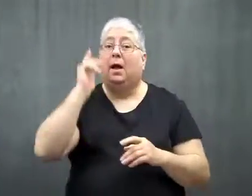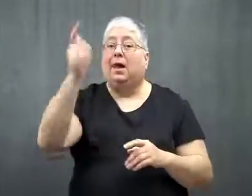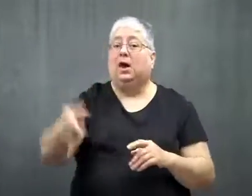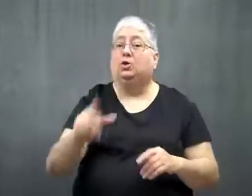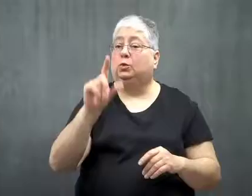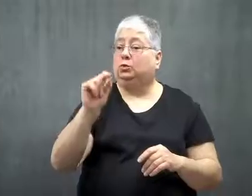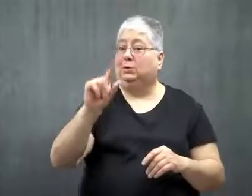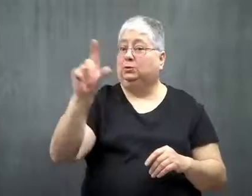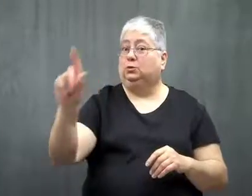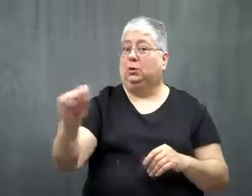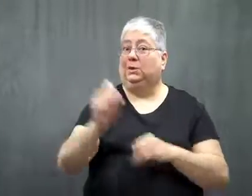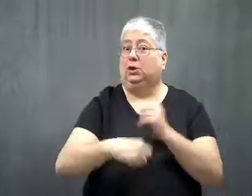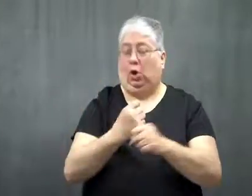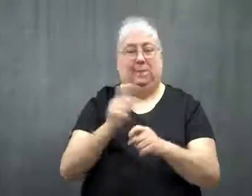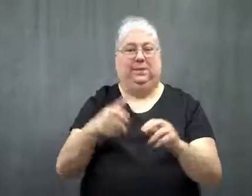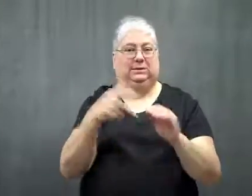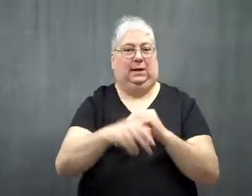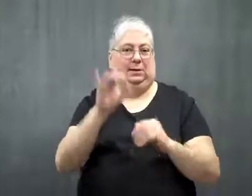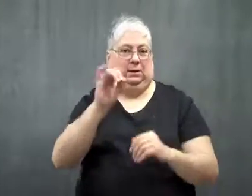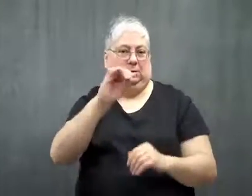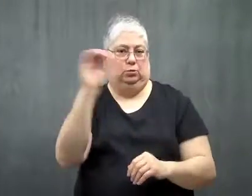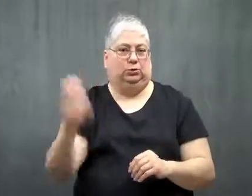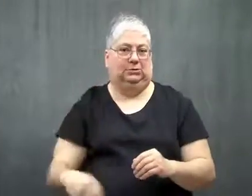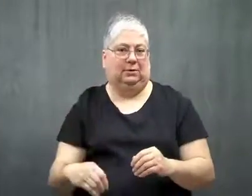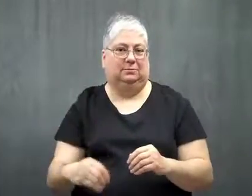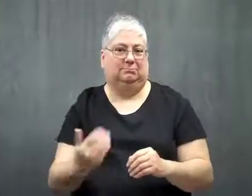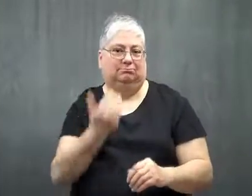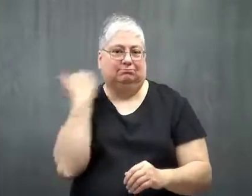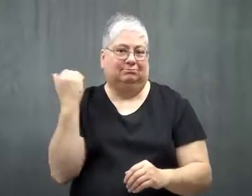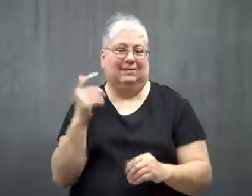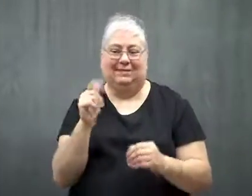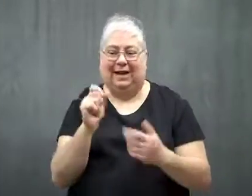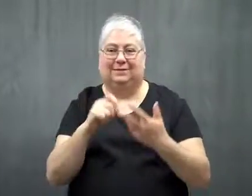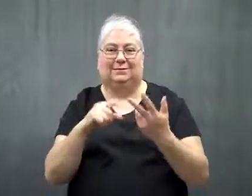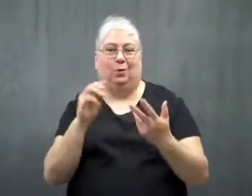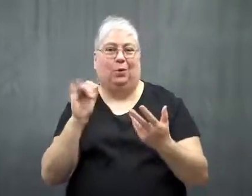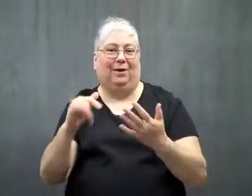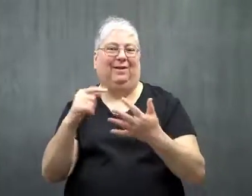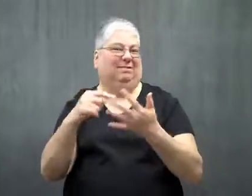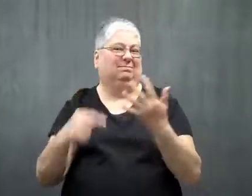By the year 2020, consumption of fossil fuels has to be cut by 80%.